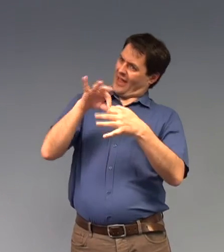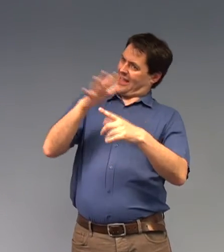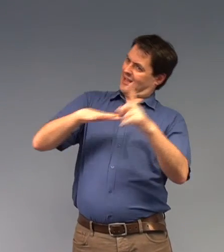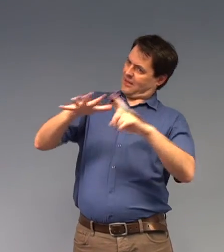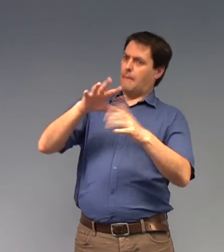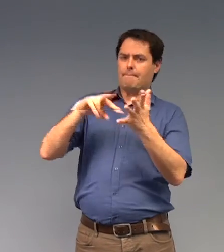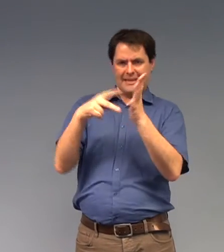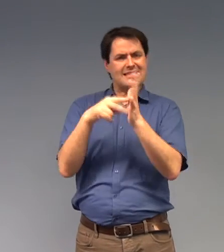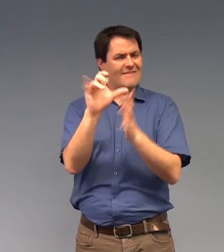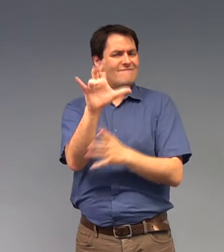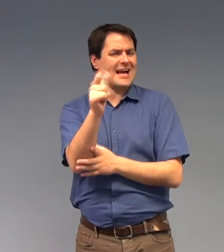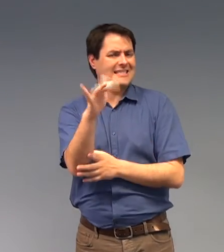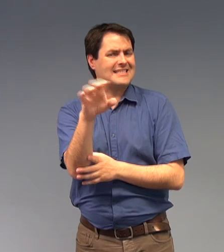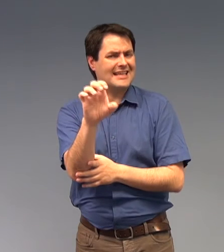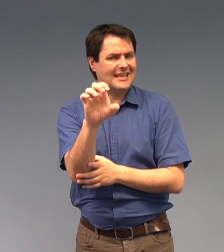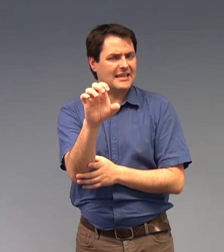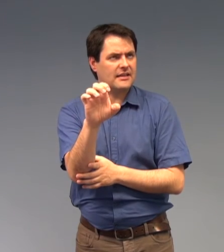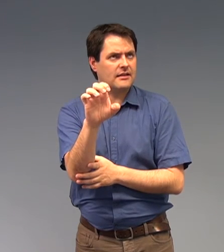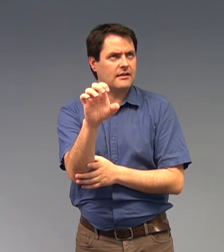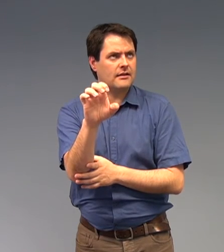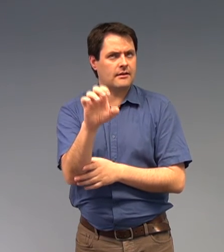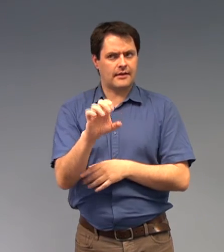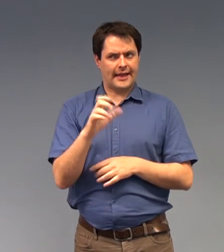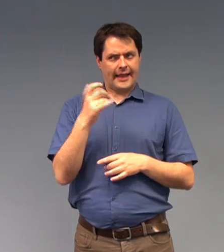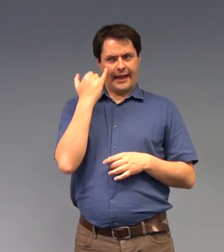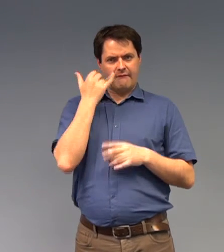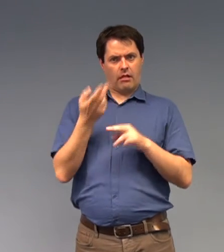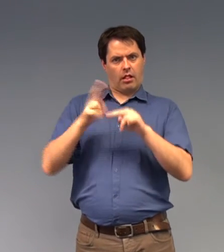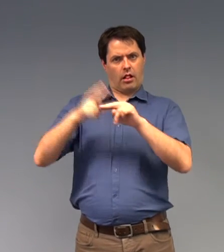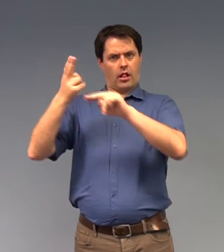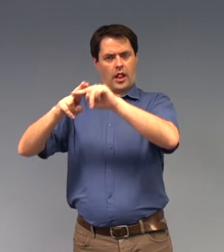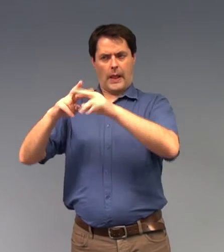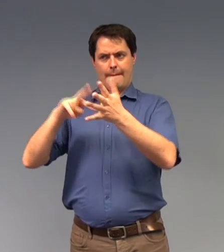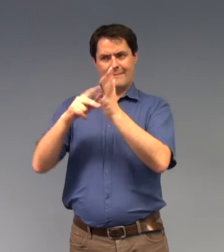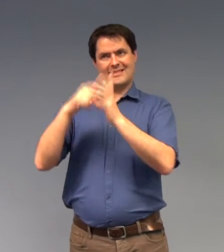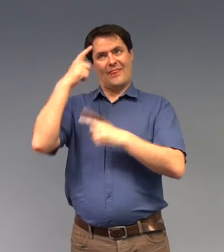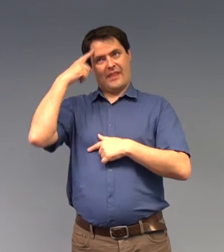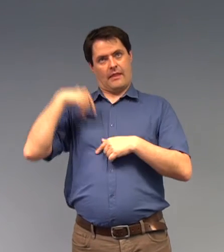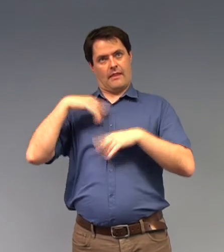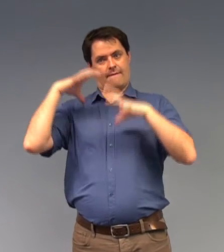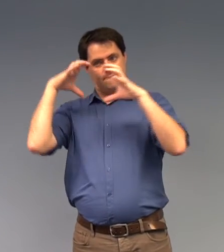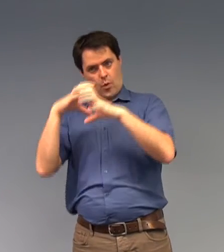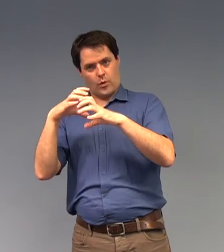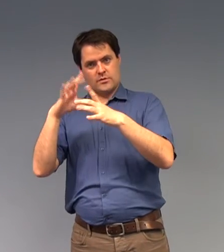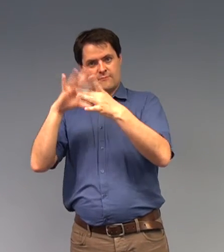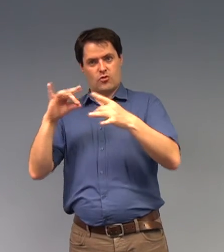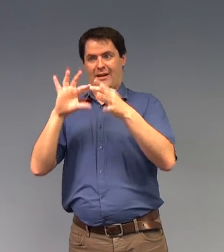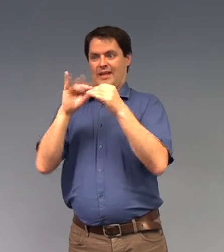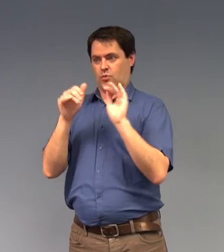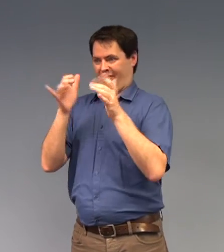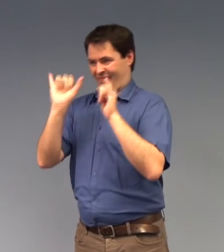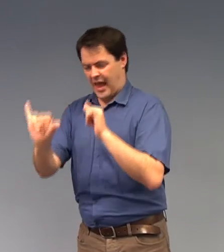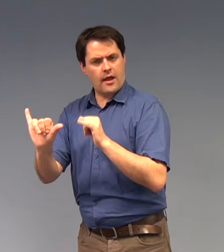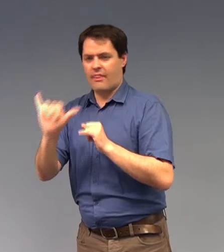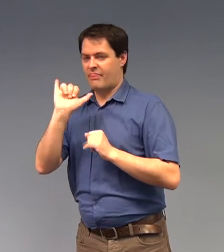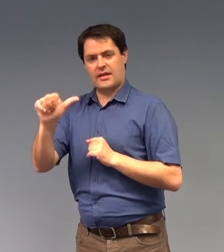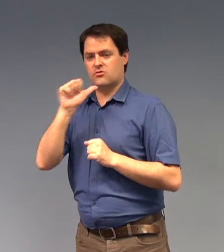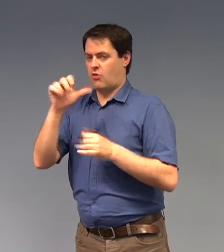It was just to mention them in passing." And we know that that sign means vaccine. If we were to add more information, then it would change the focus of the story.